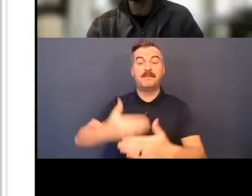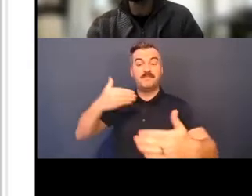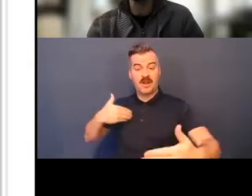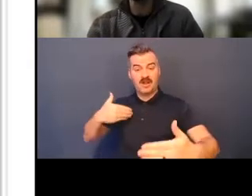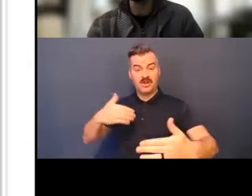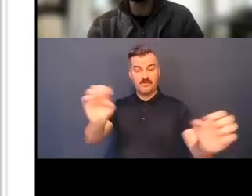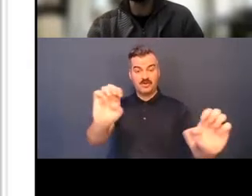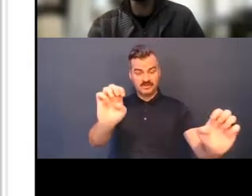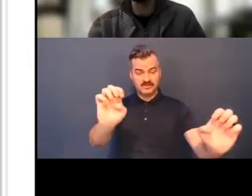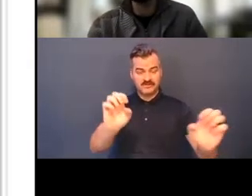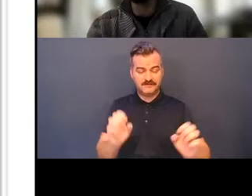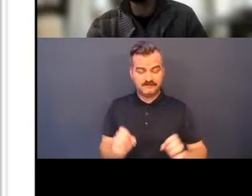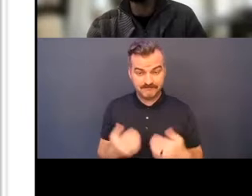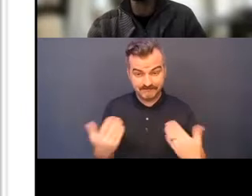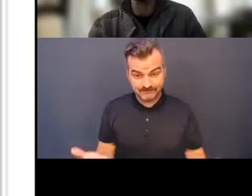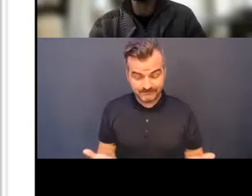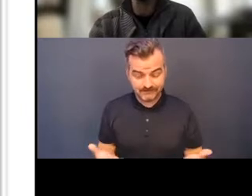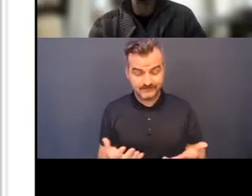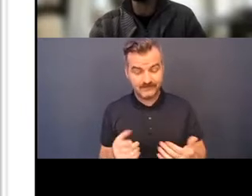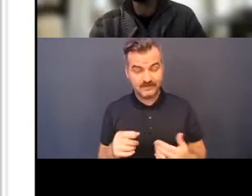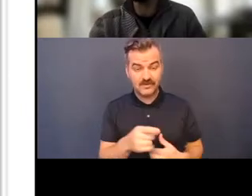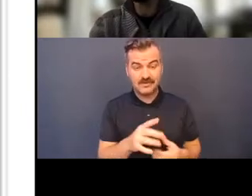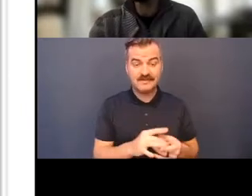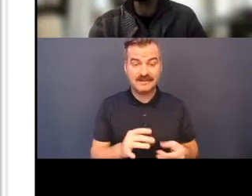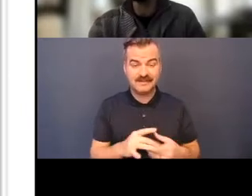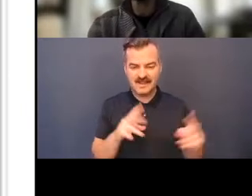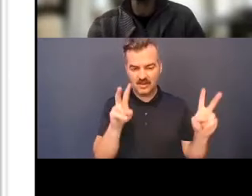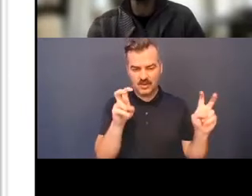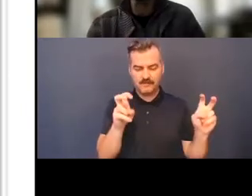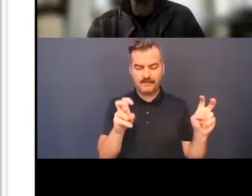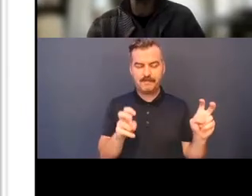So insofar as garland Thompson states and I quote, the built in a rain space through